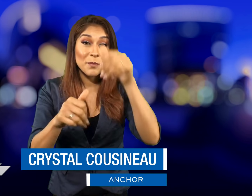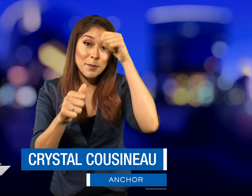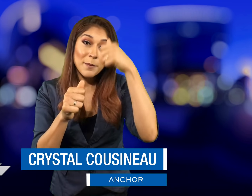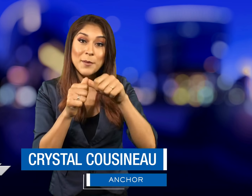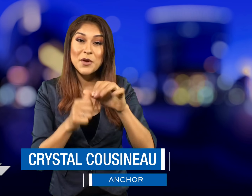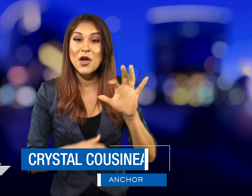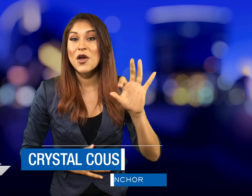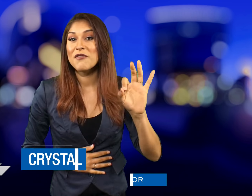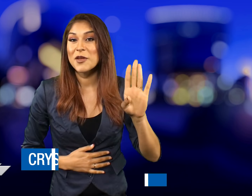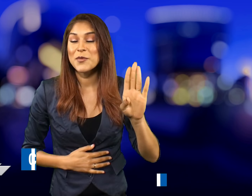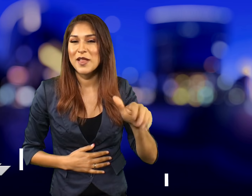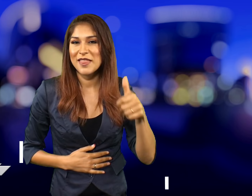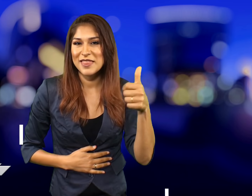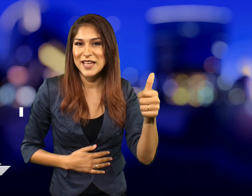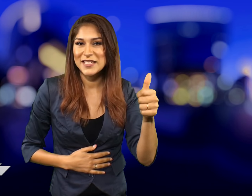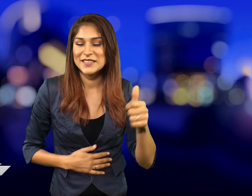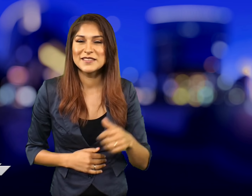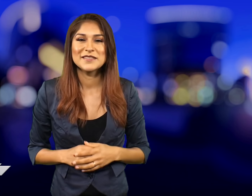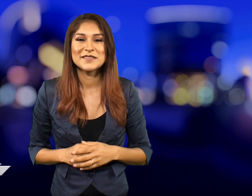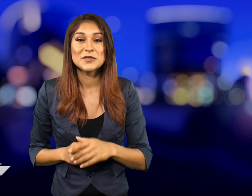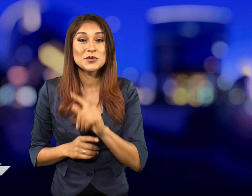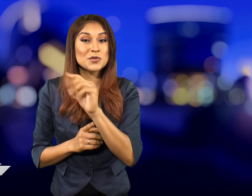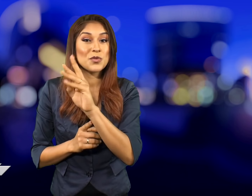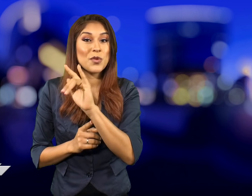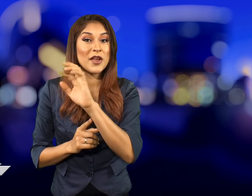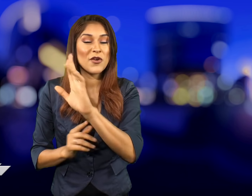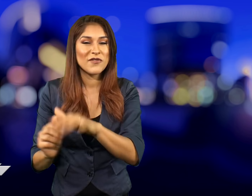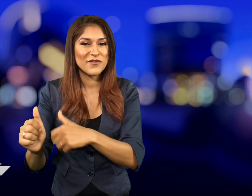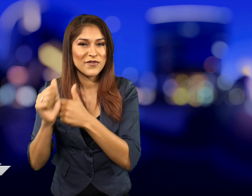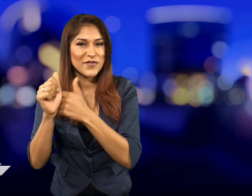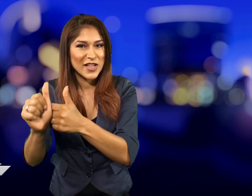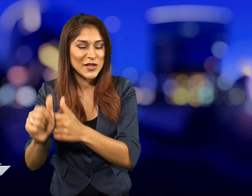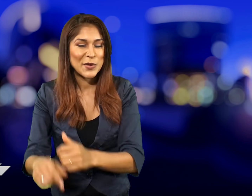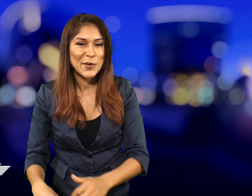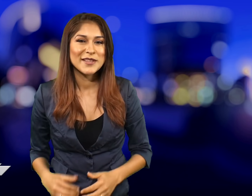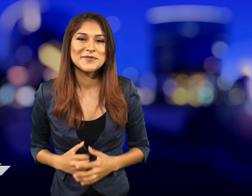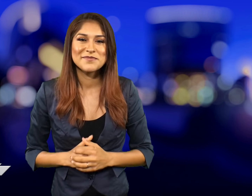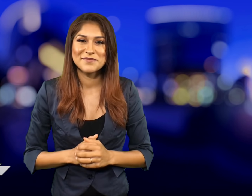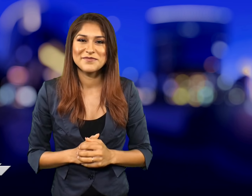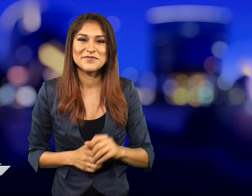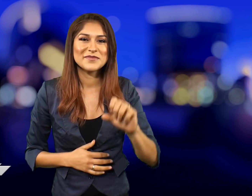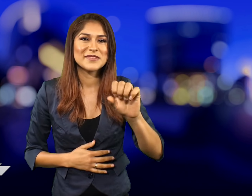Remember to like us on Facebook and follow us on Twitter.